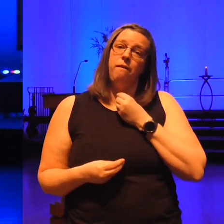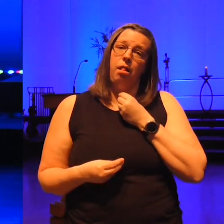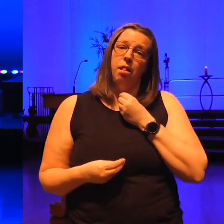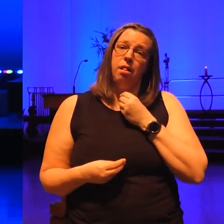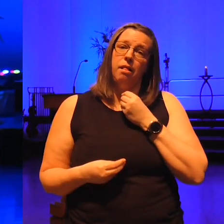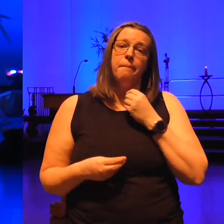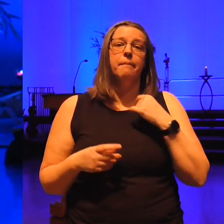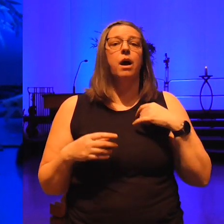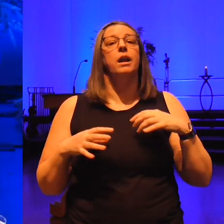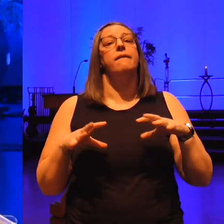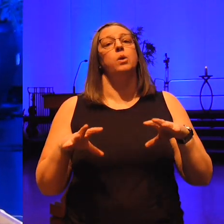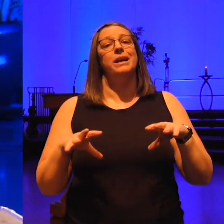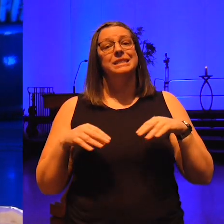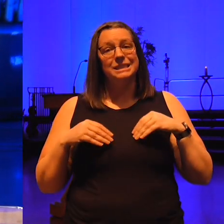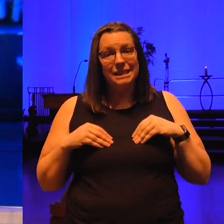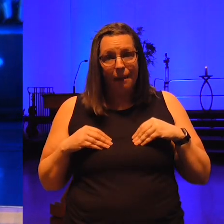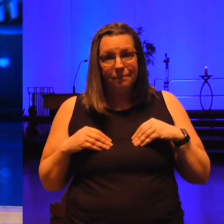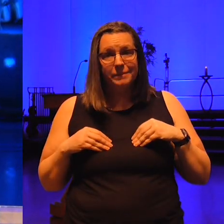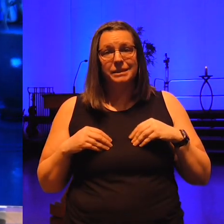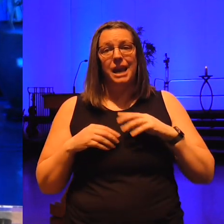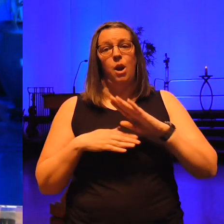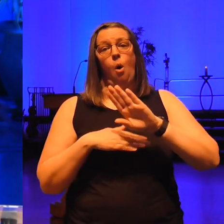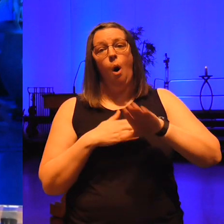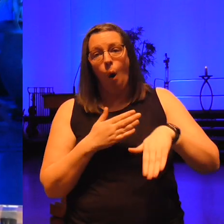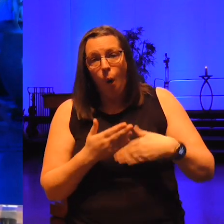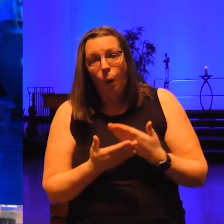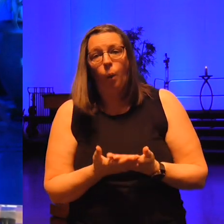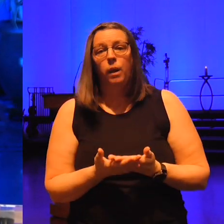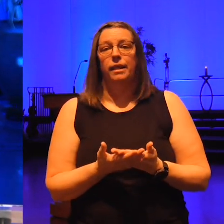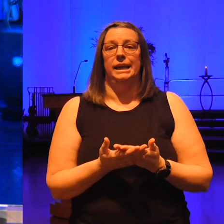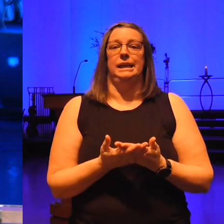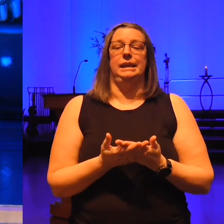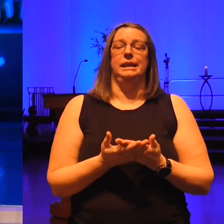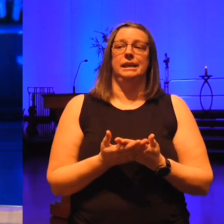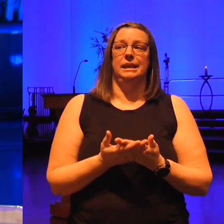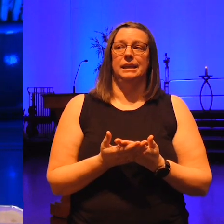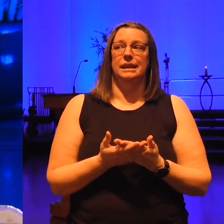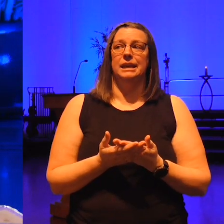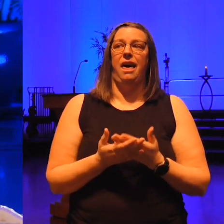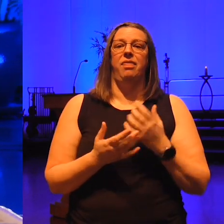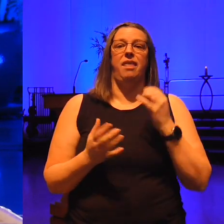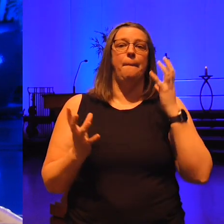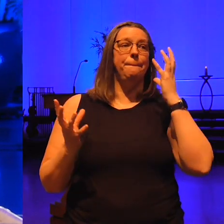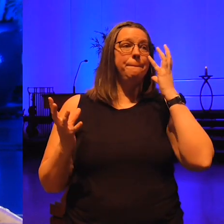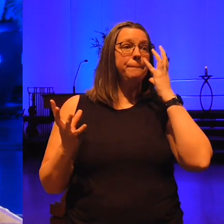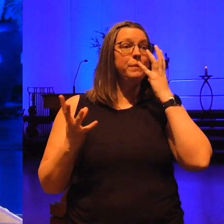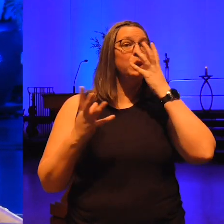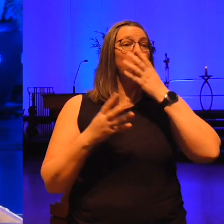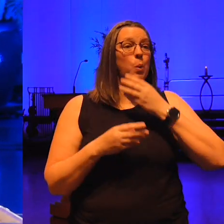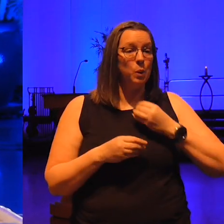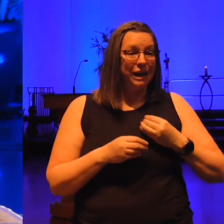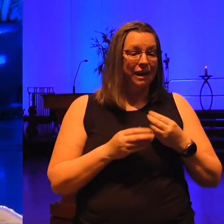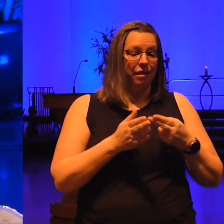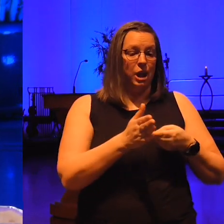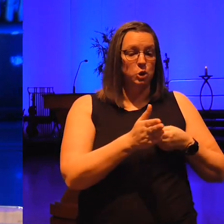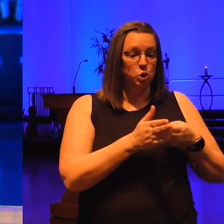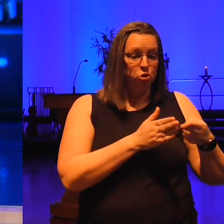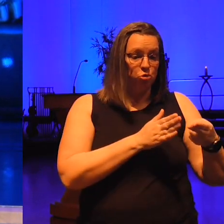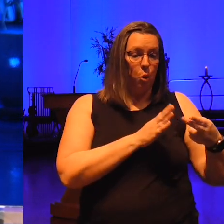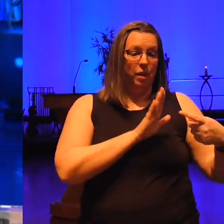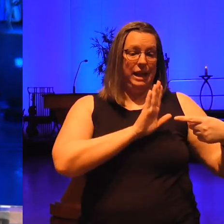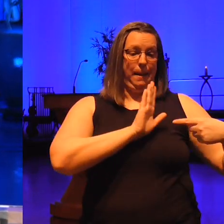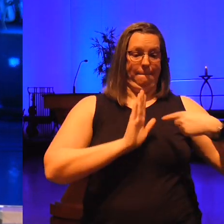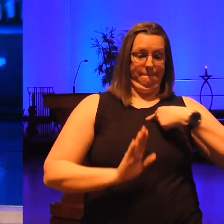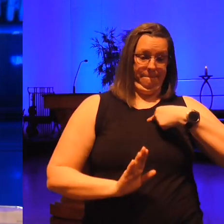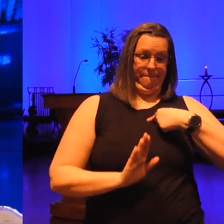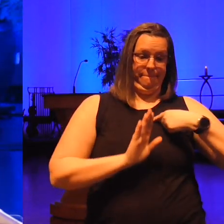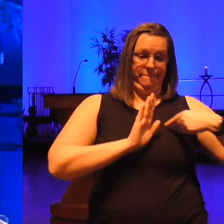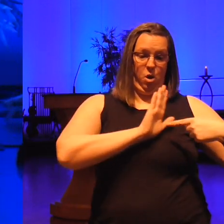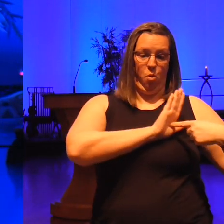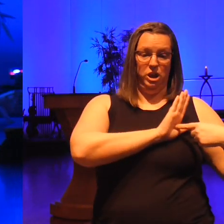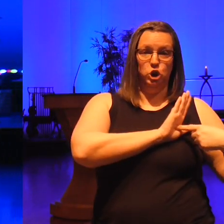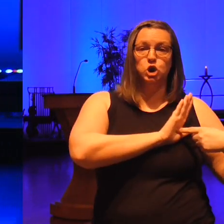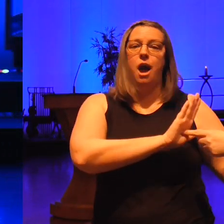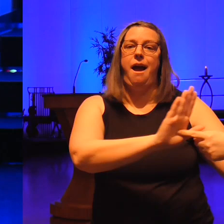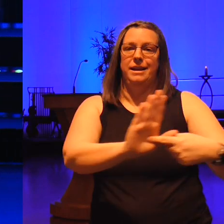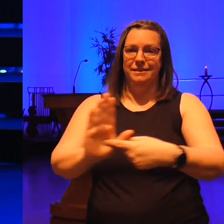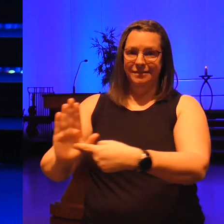wholly completely and entirely the beauty that is truly you begins to shine through